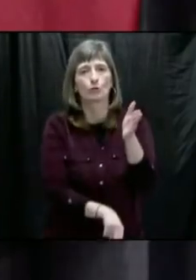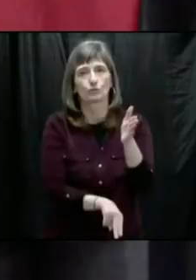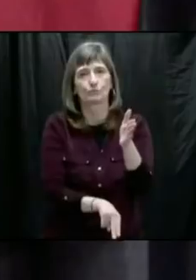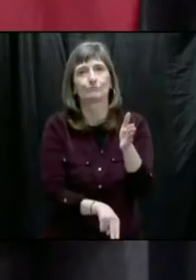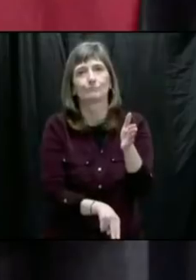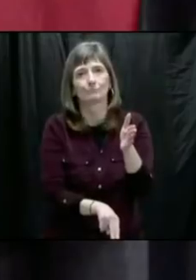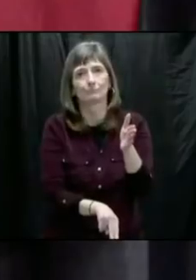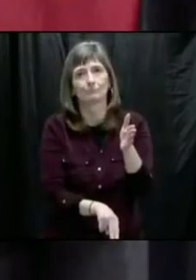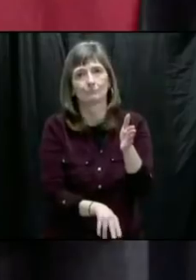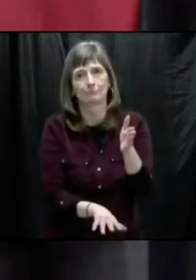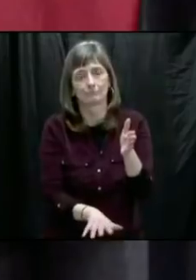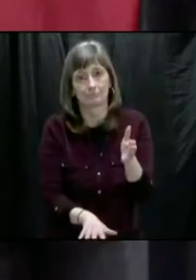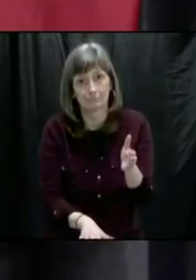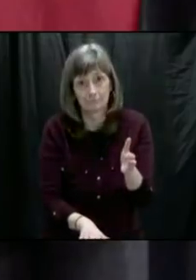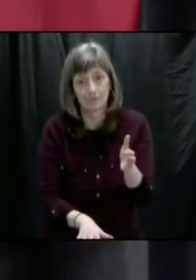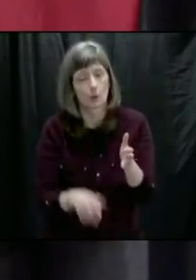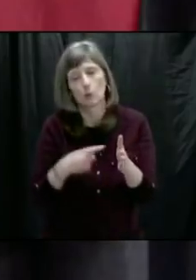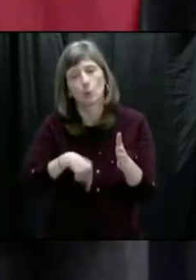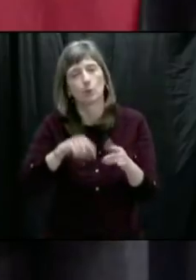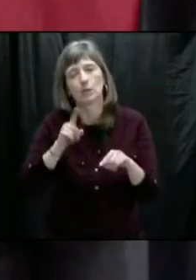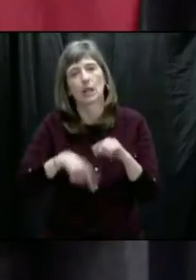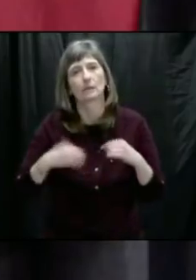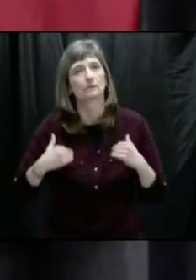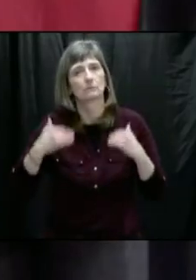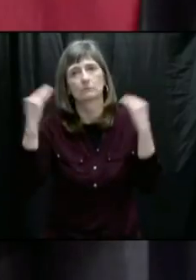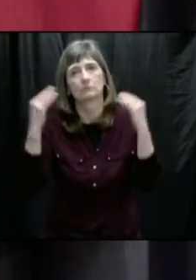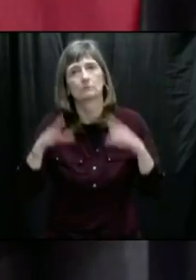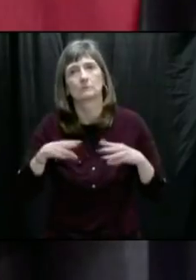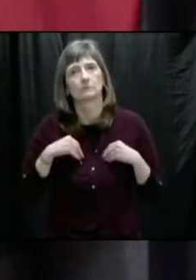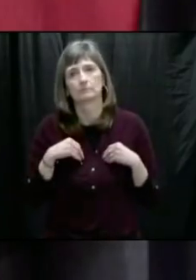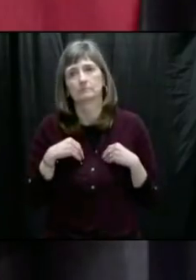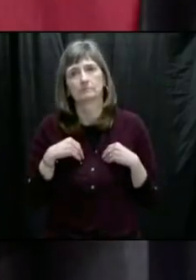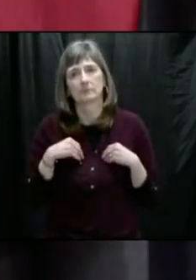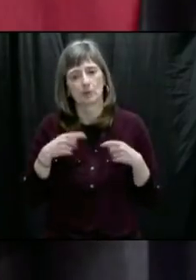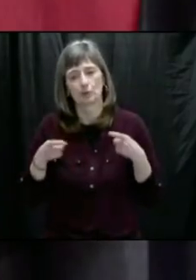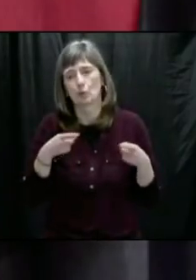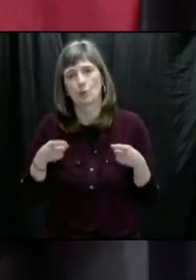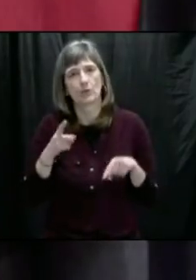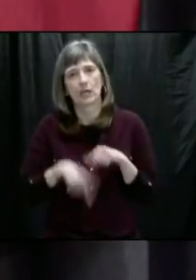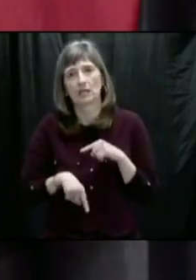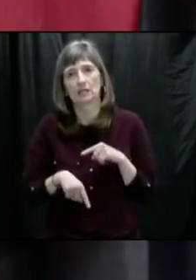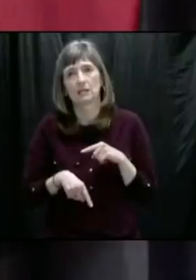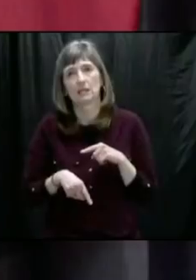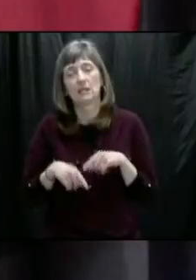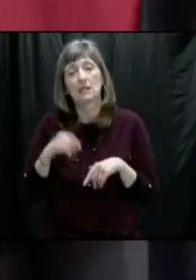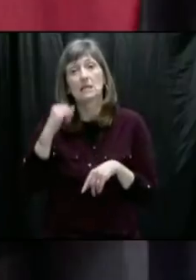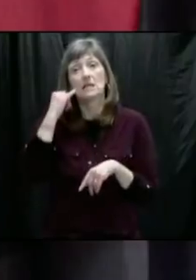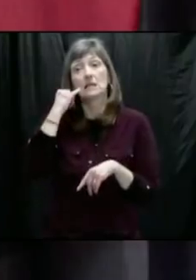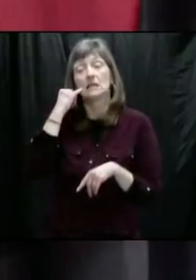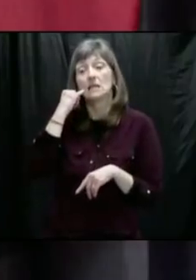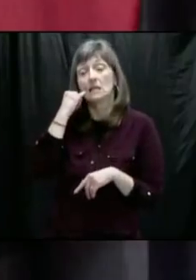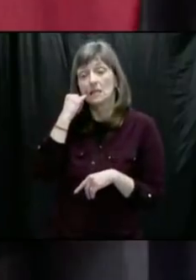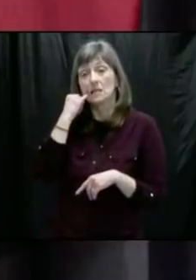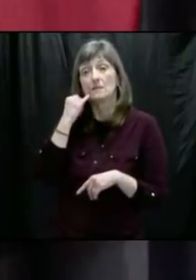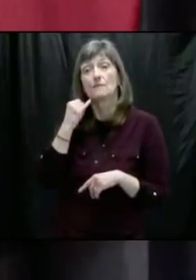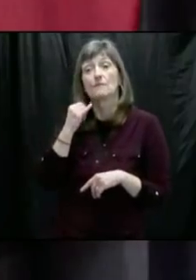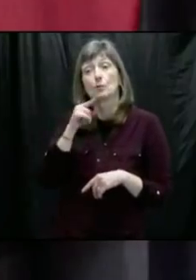WE WILL NOT HAVE THE CAPACITY TO DEAL WITH THAT OVER THE LONGER TERM.